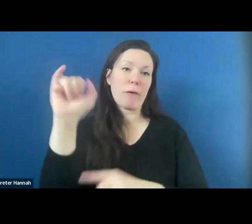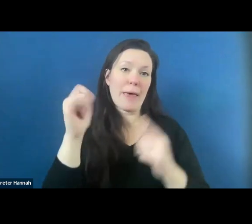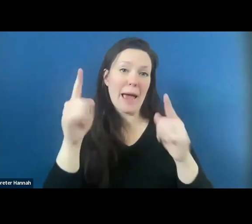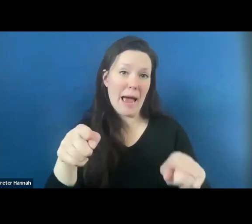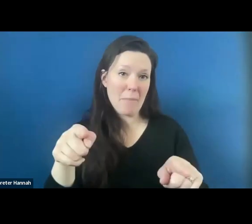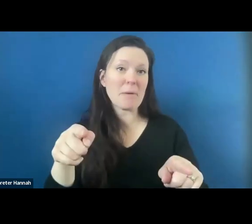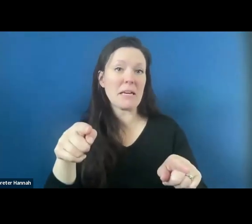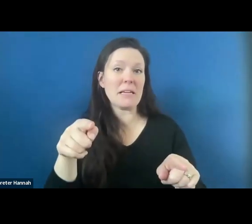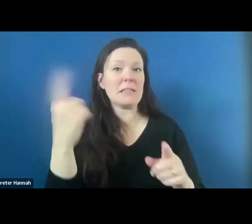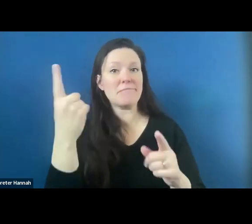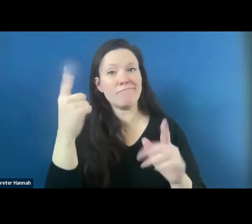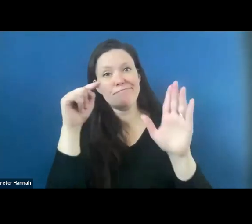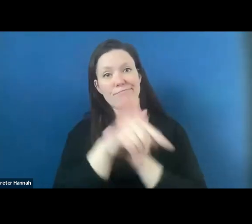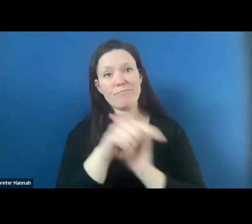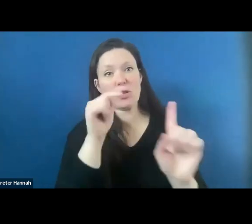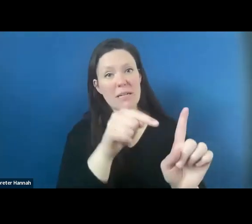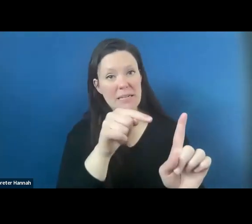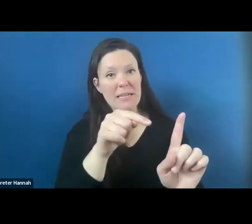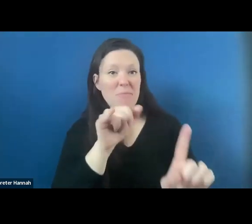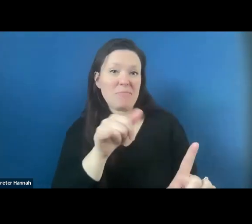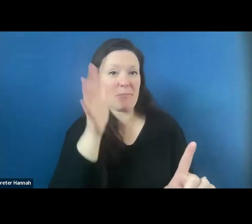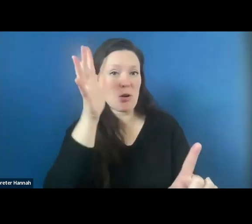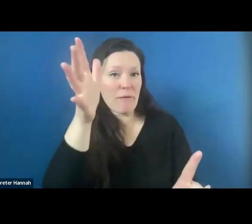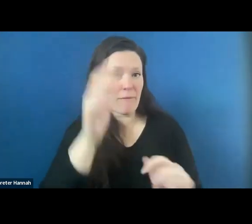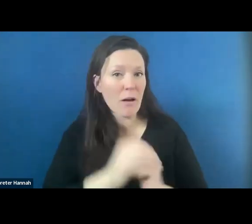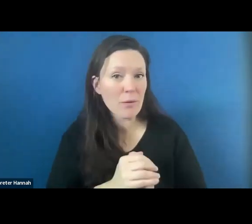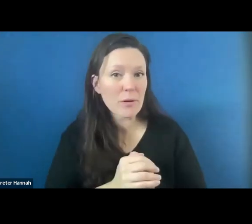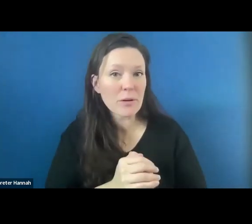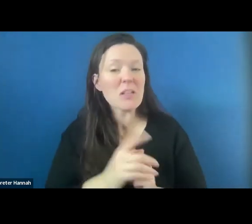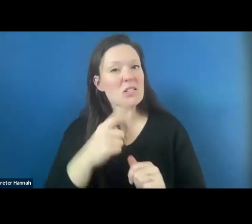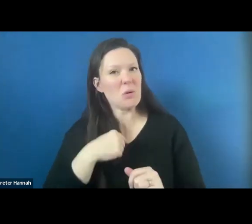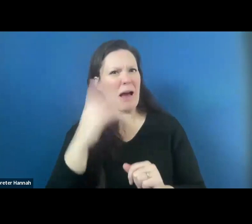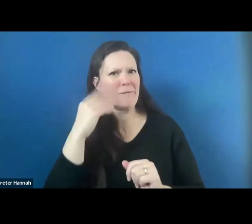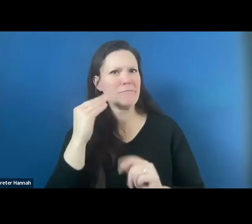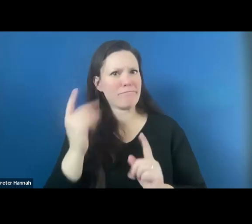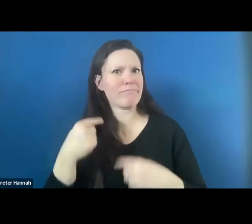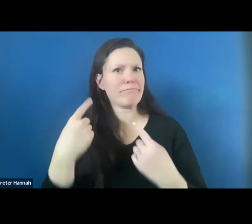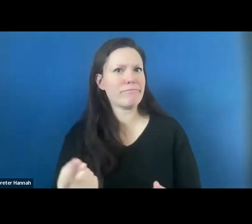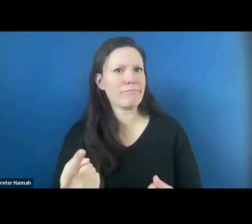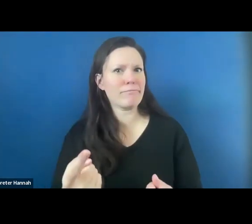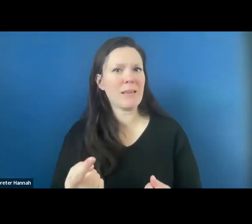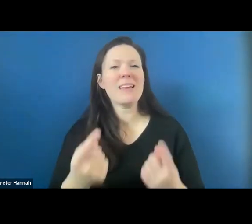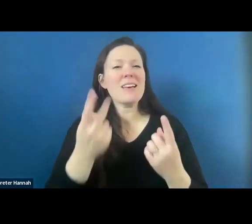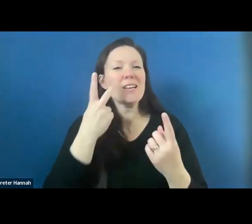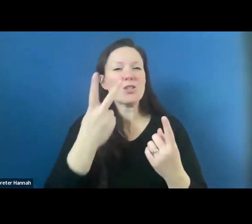we've experienced since settlers arrived on our land. And this is what we're seeing globally and worldwide.